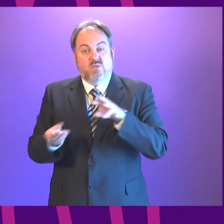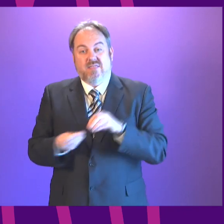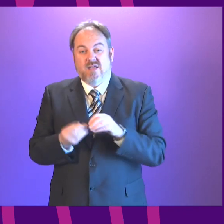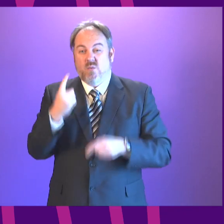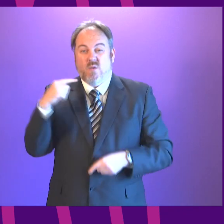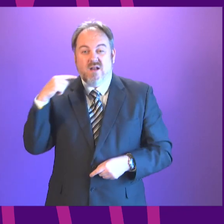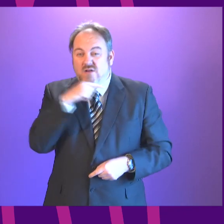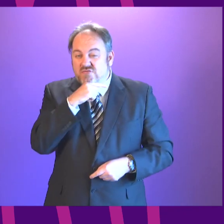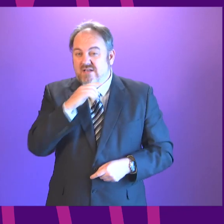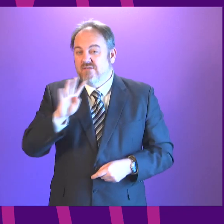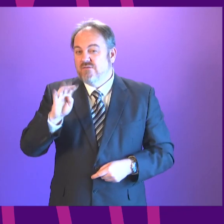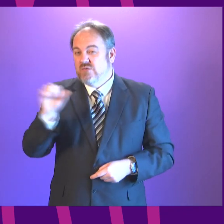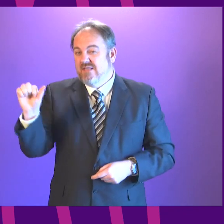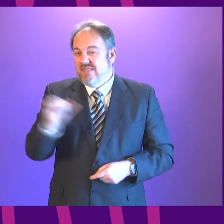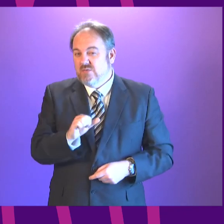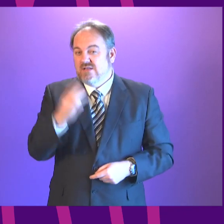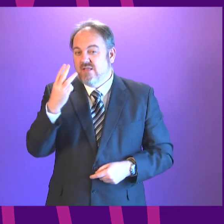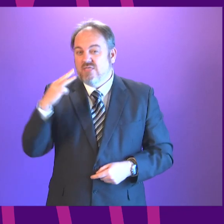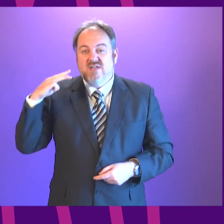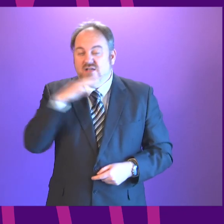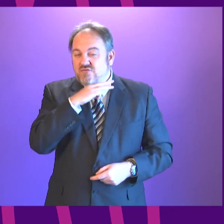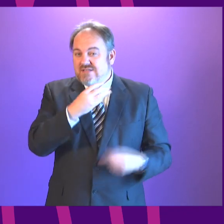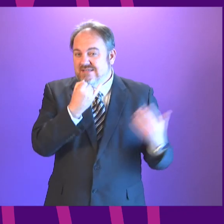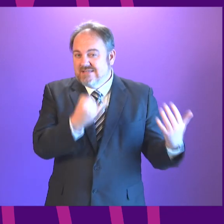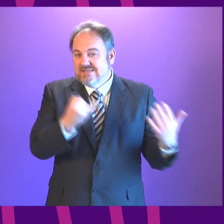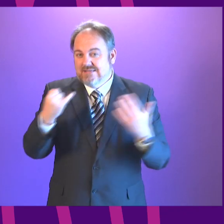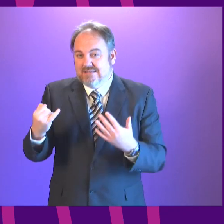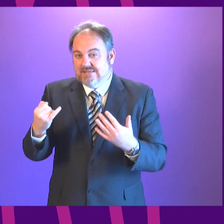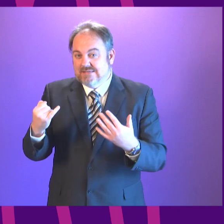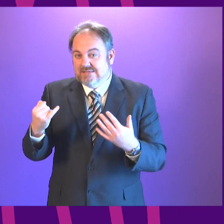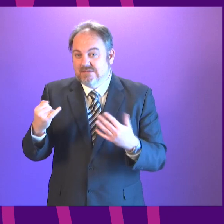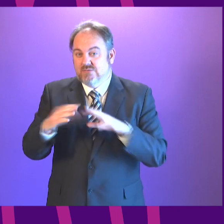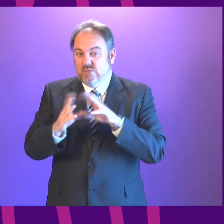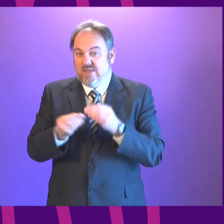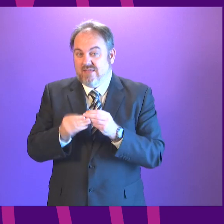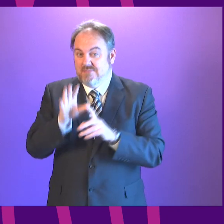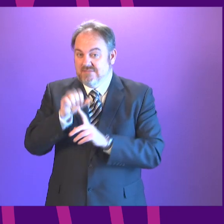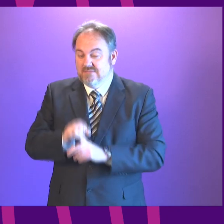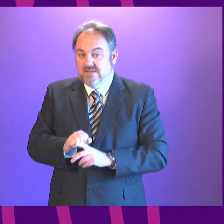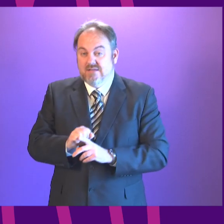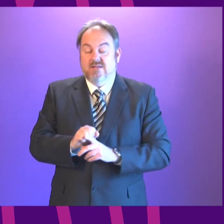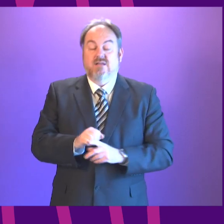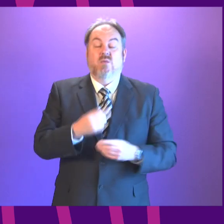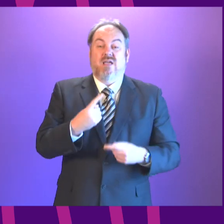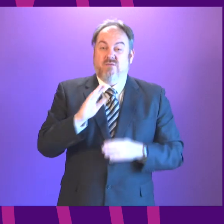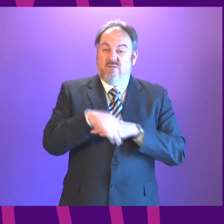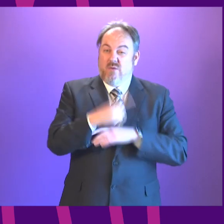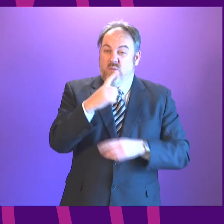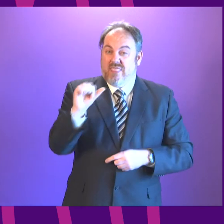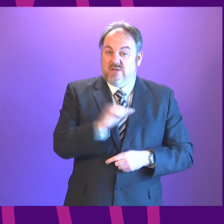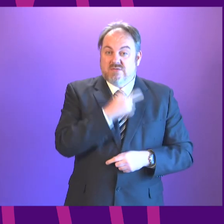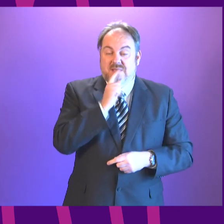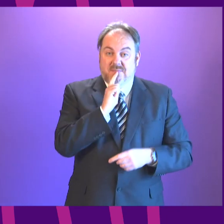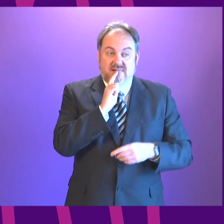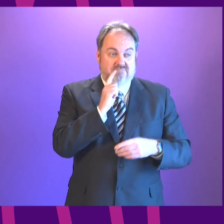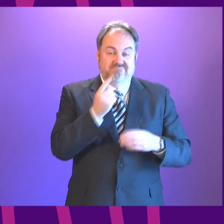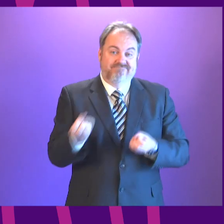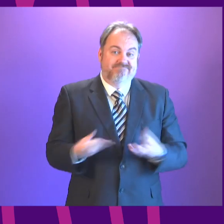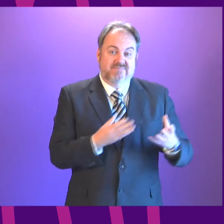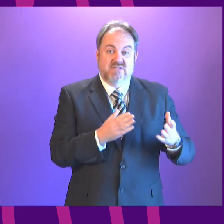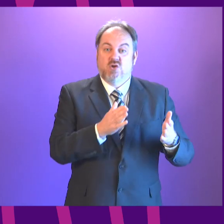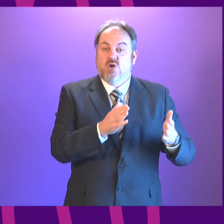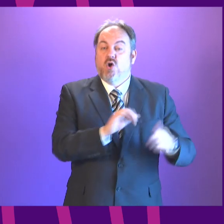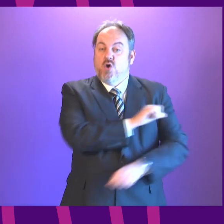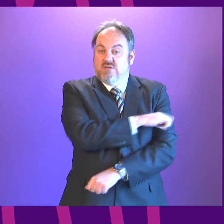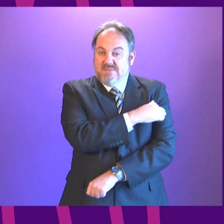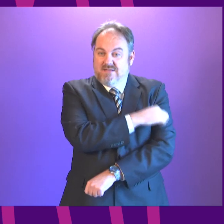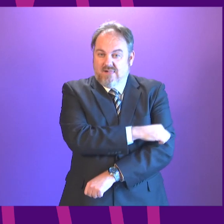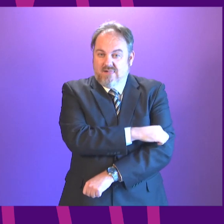currently 1,045 people in hospital, which is a decrease of 33 from yesterday, and 60